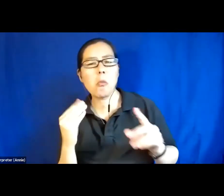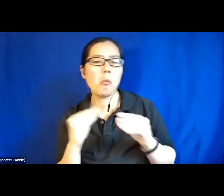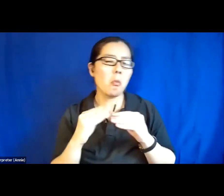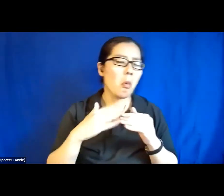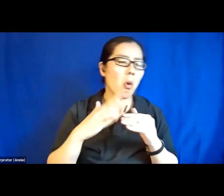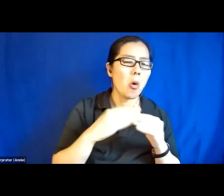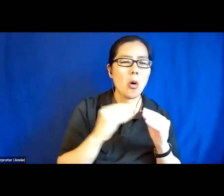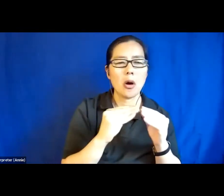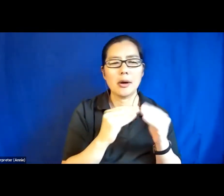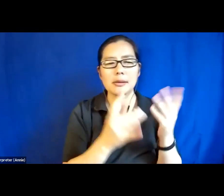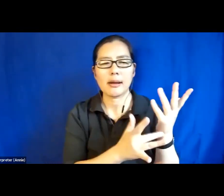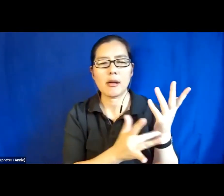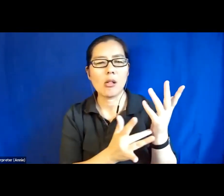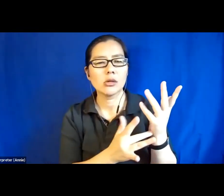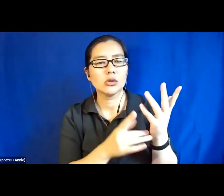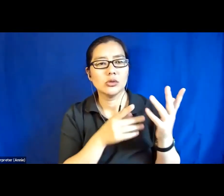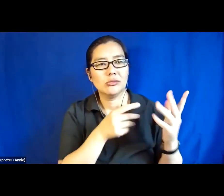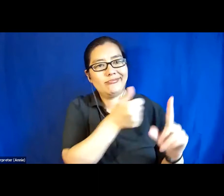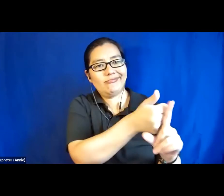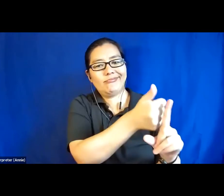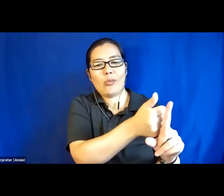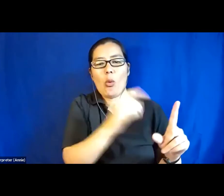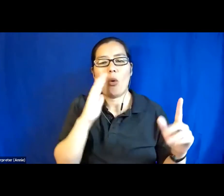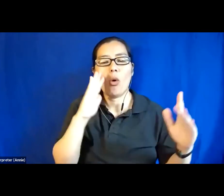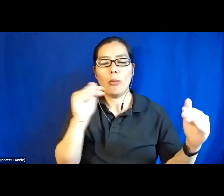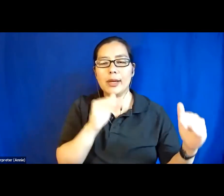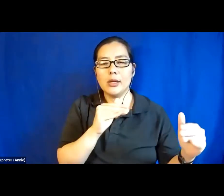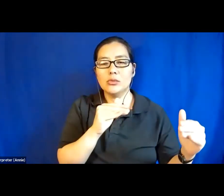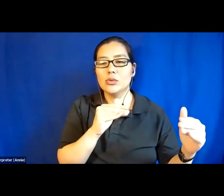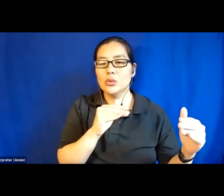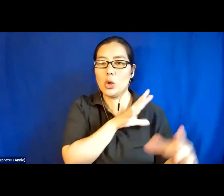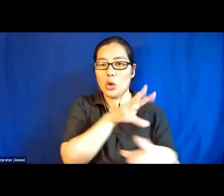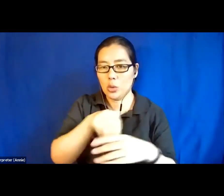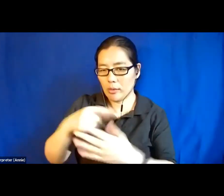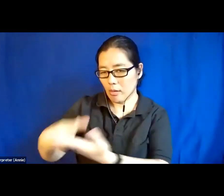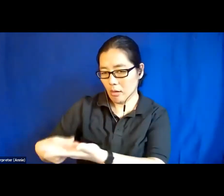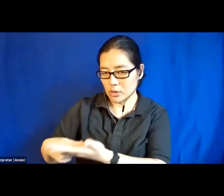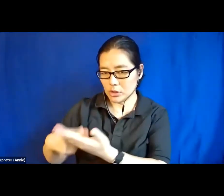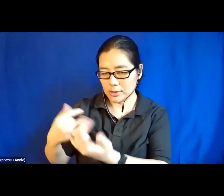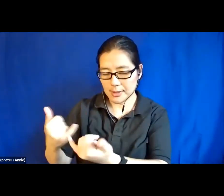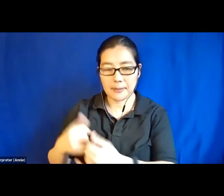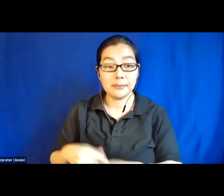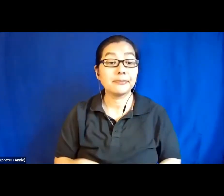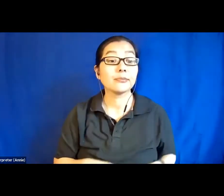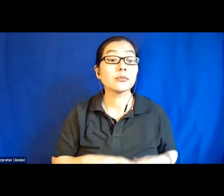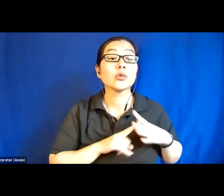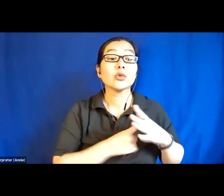to bring into the conversation today. I'm going to start with we have